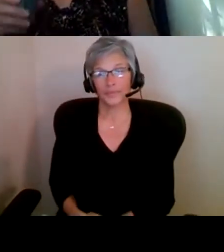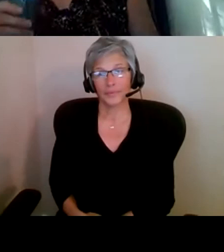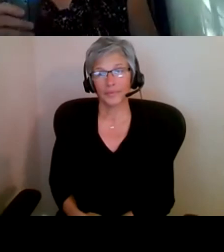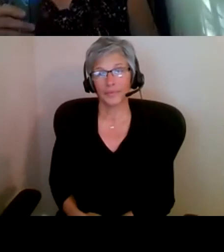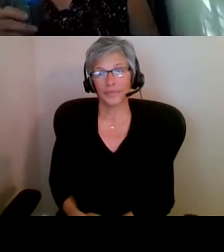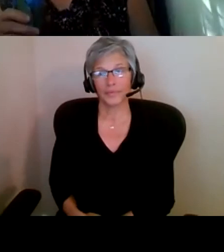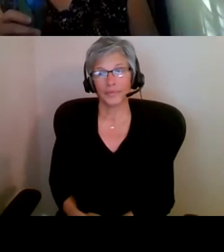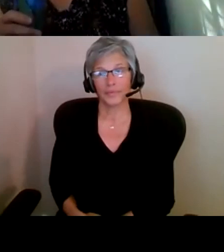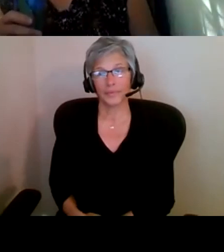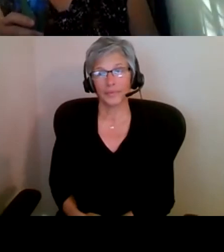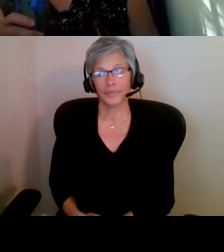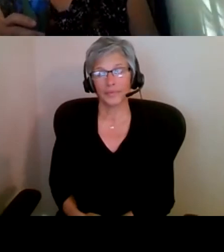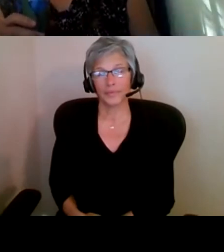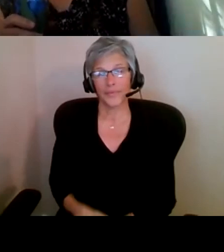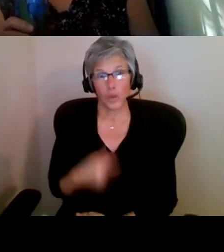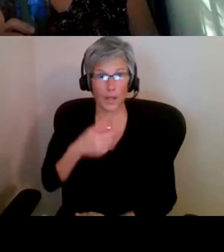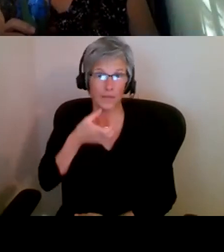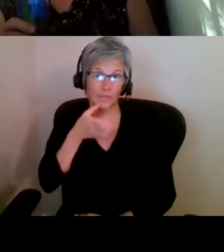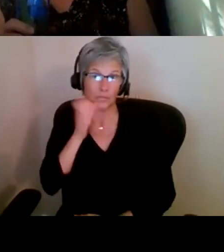and what that does is gives everybody a minute to think